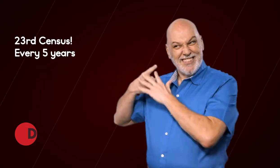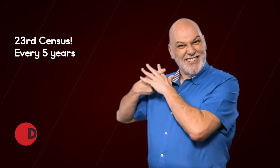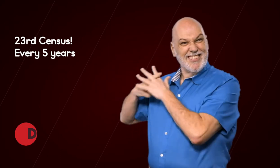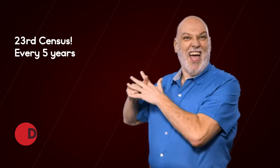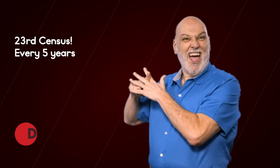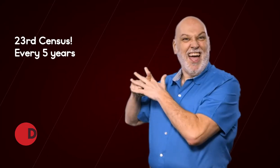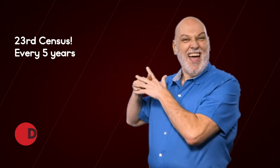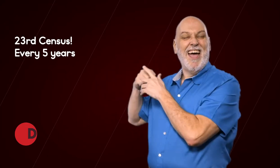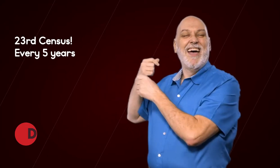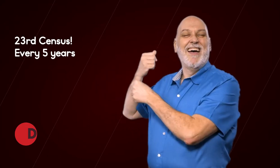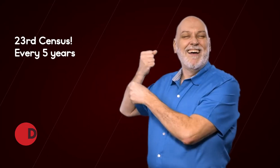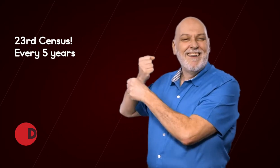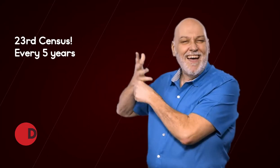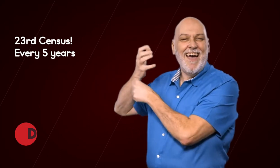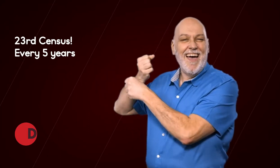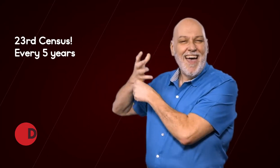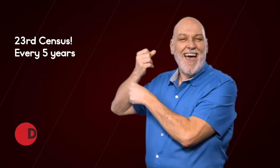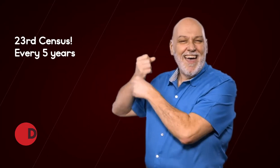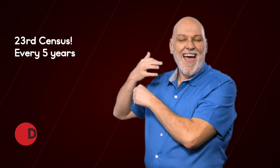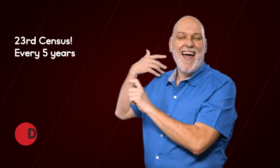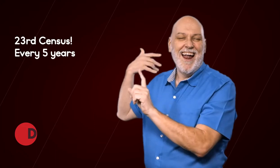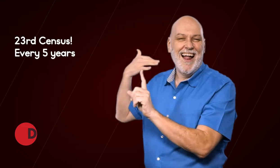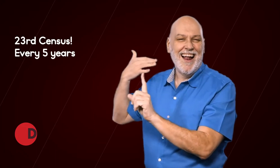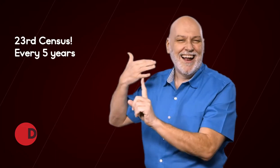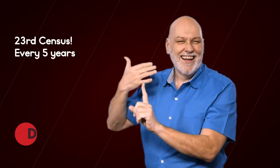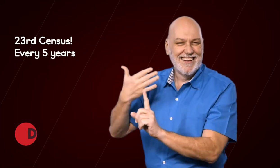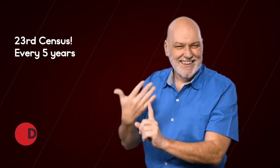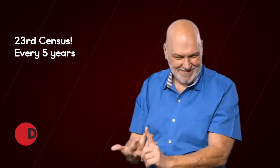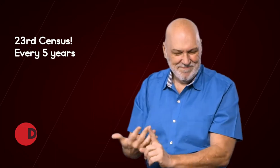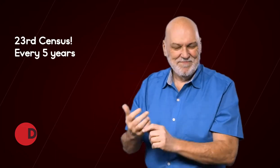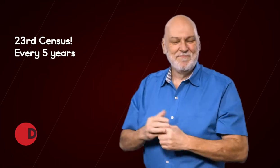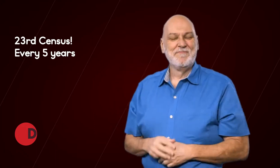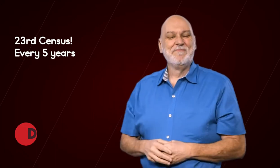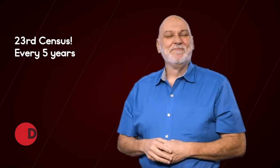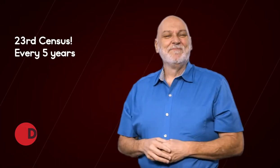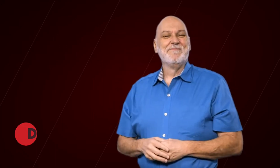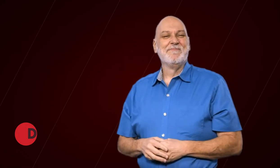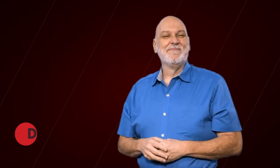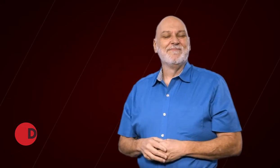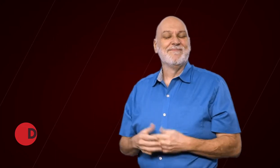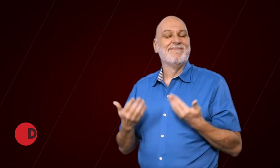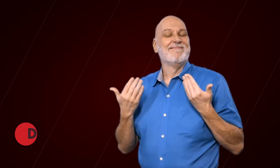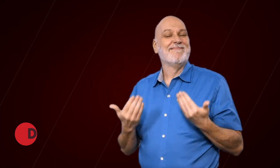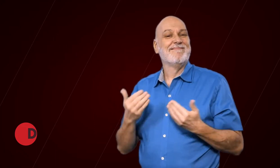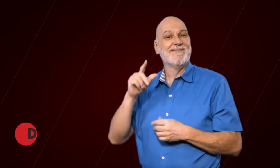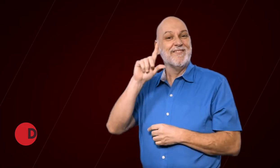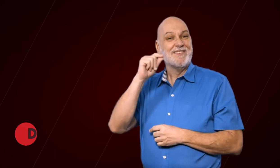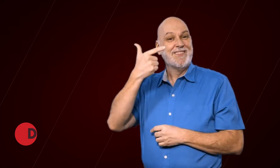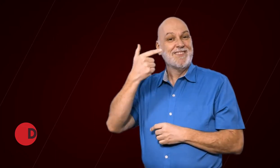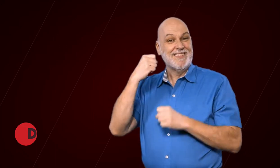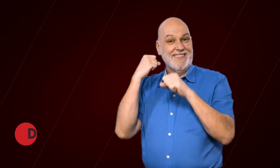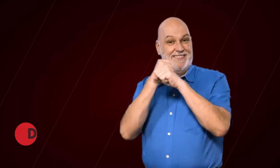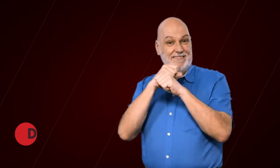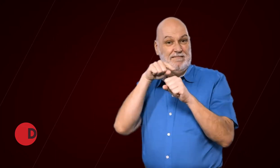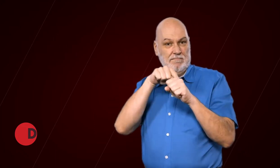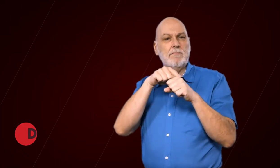first national Census in 1871!